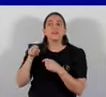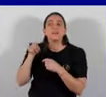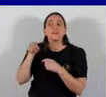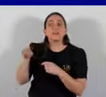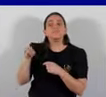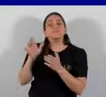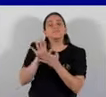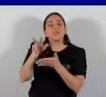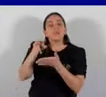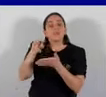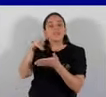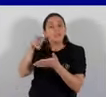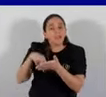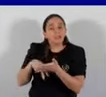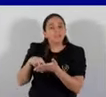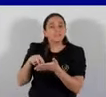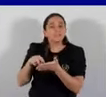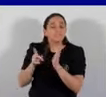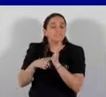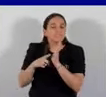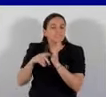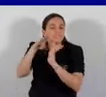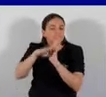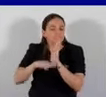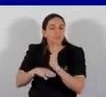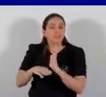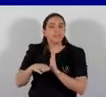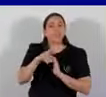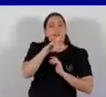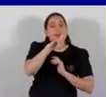And in the readings of the doctoral thesis of Romer in 83